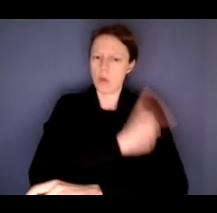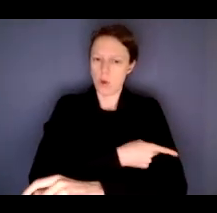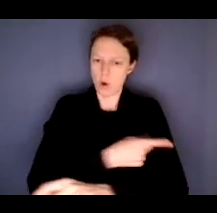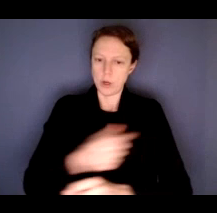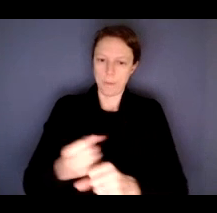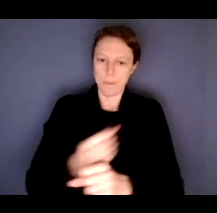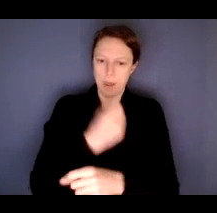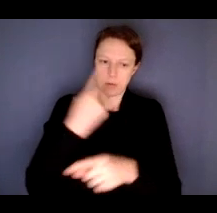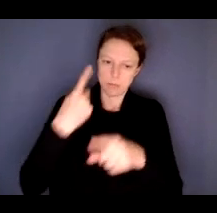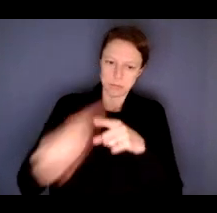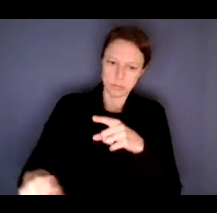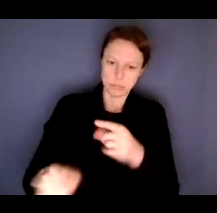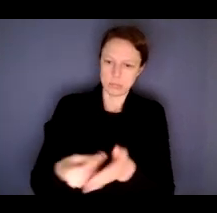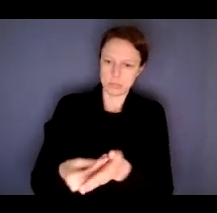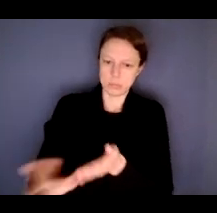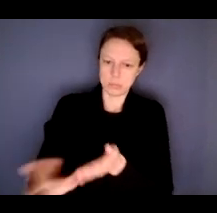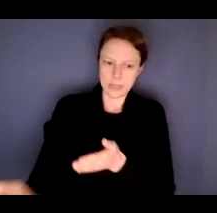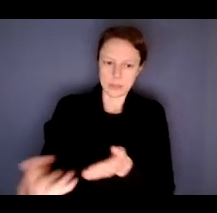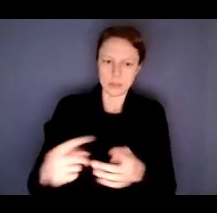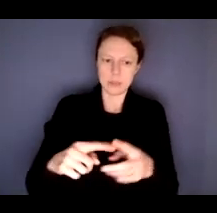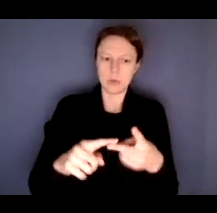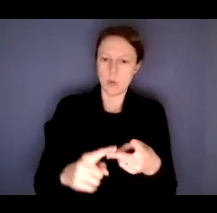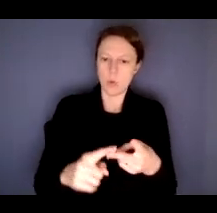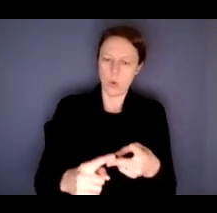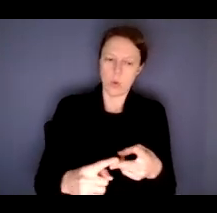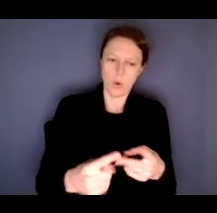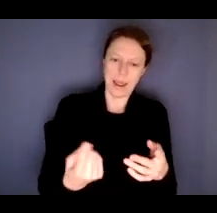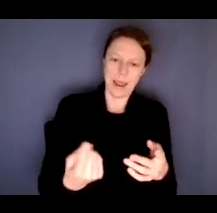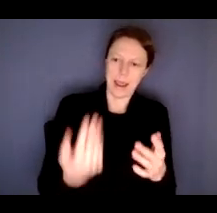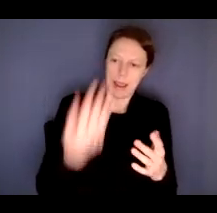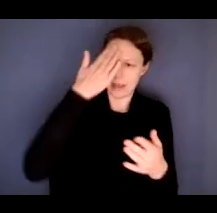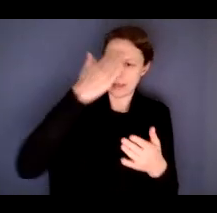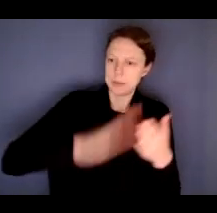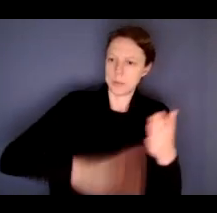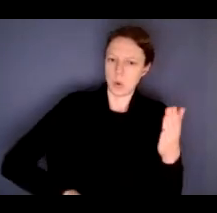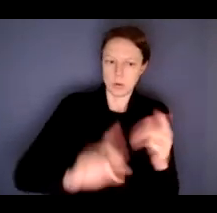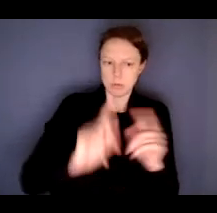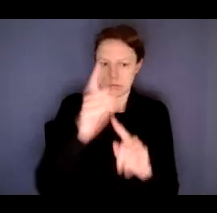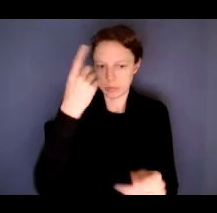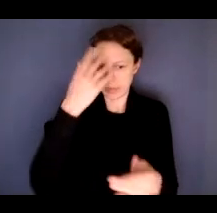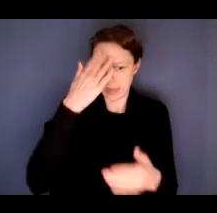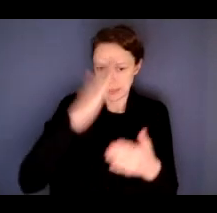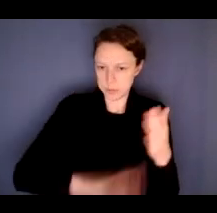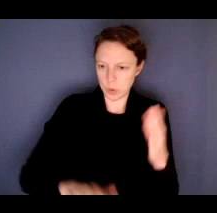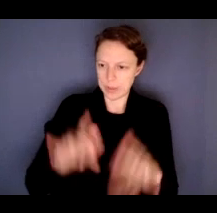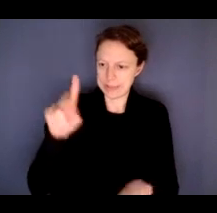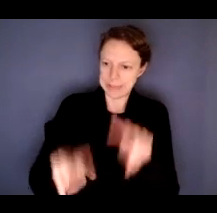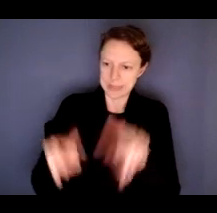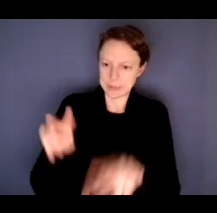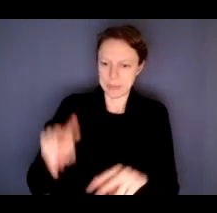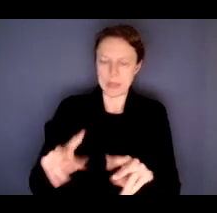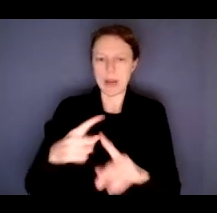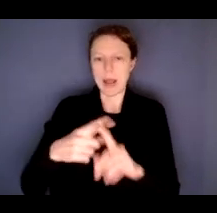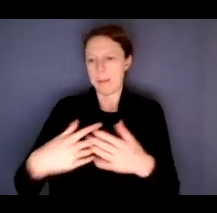assessments and also managing complaints. Now, I just want to talk a little bit about my particular